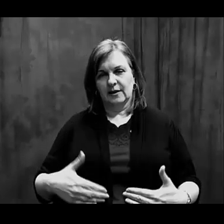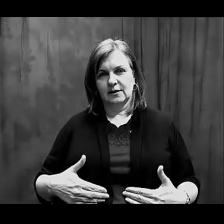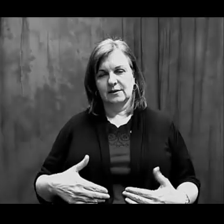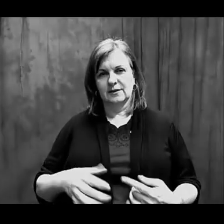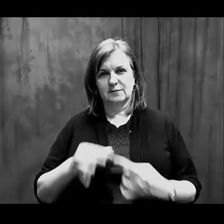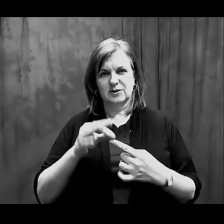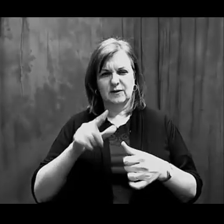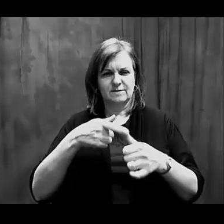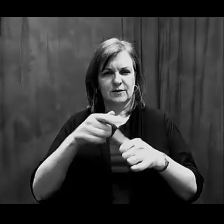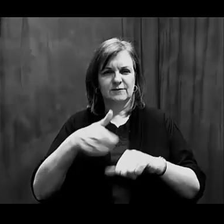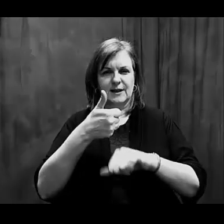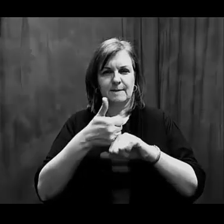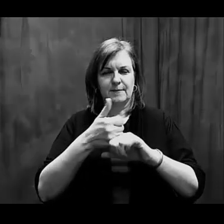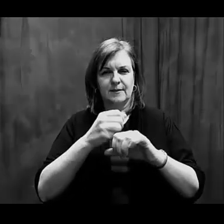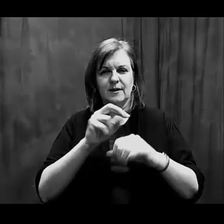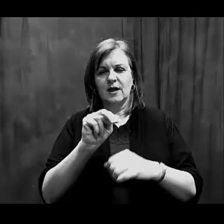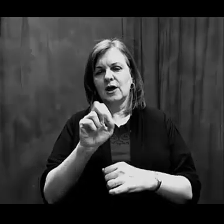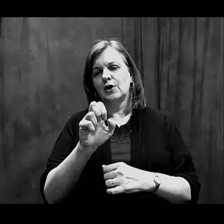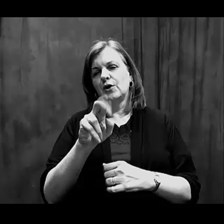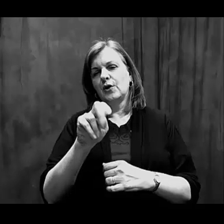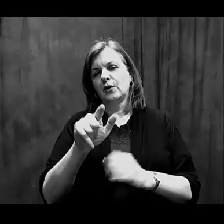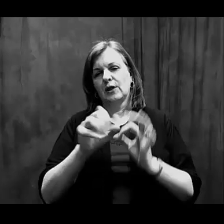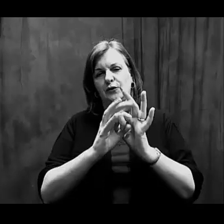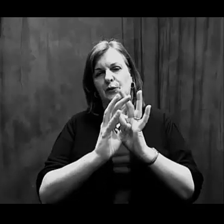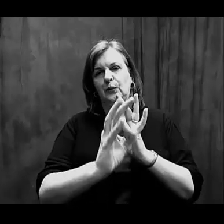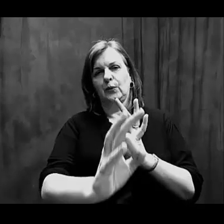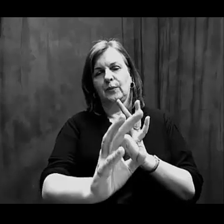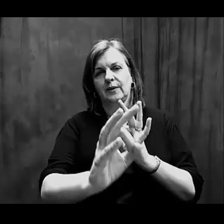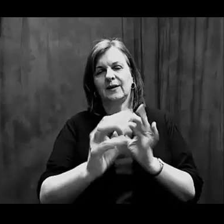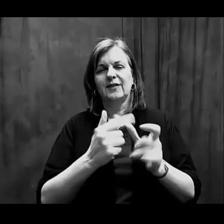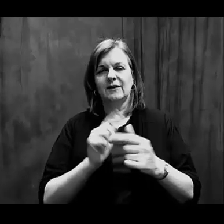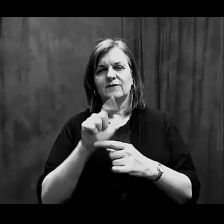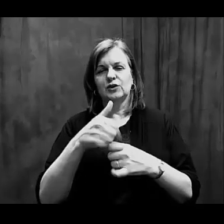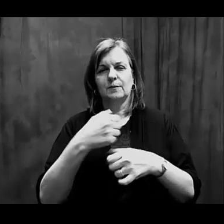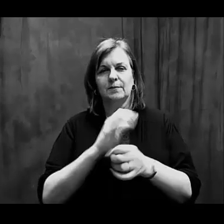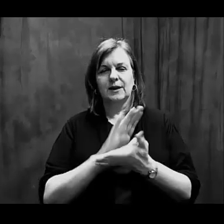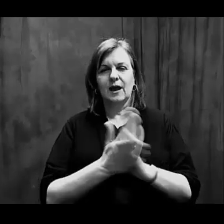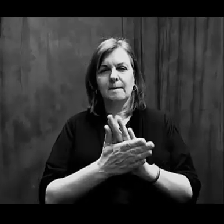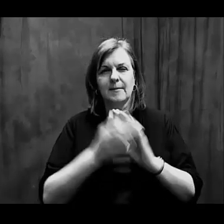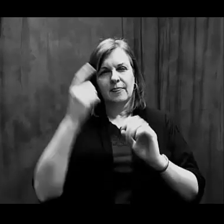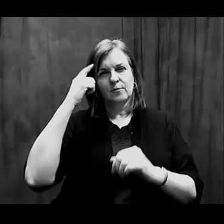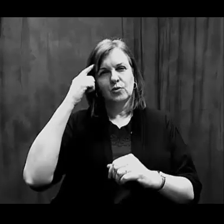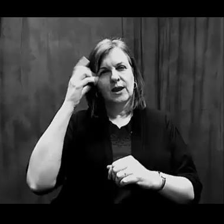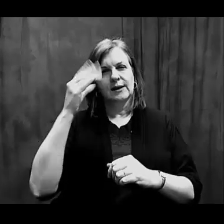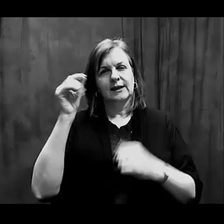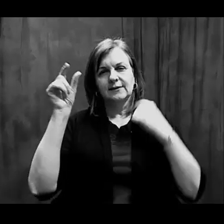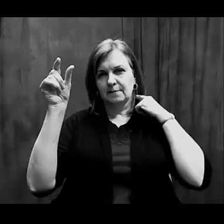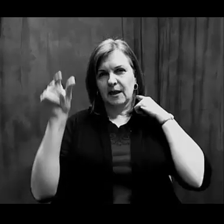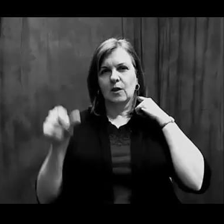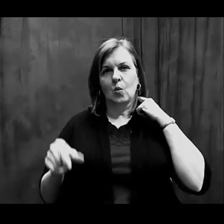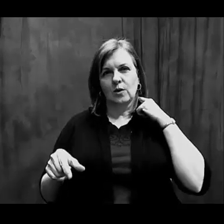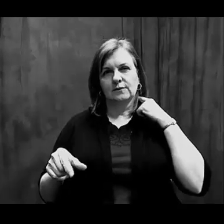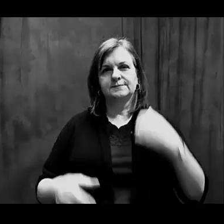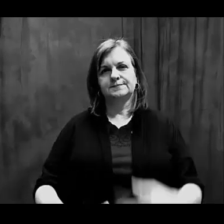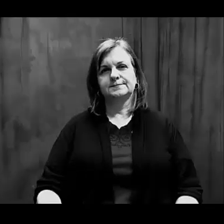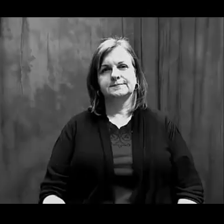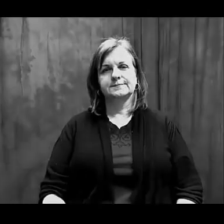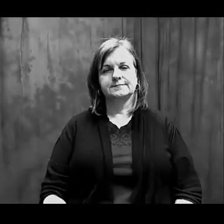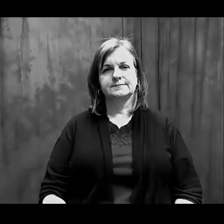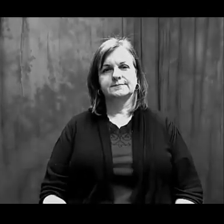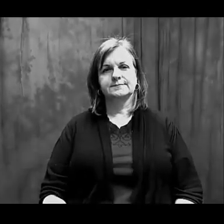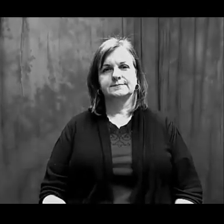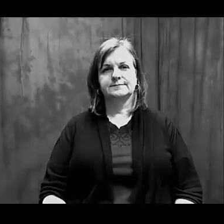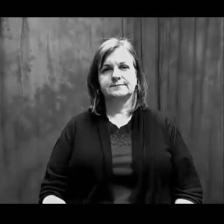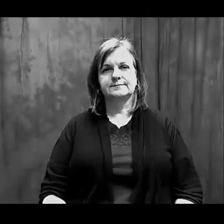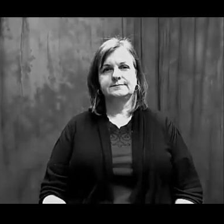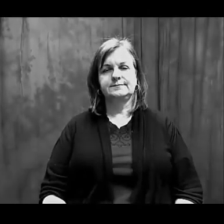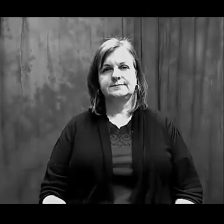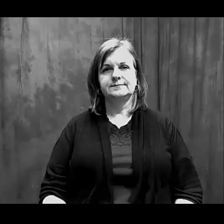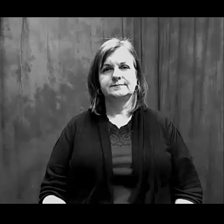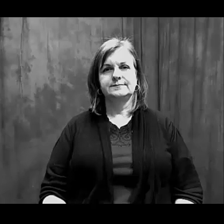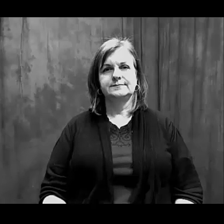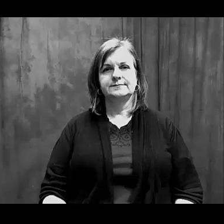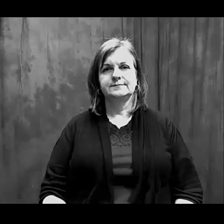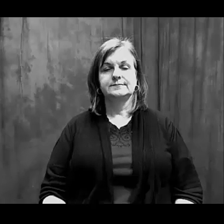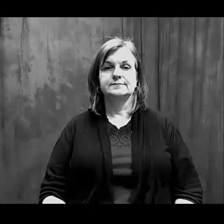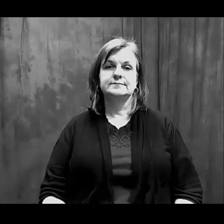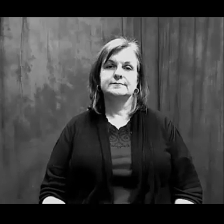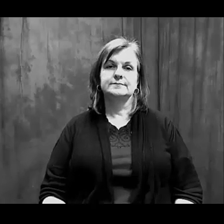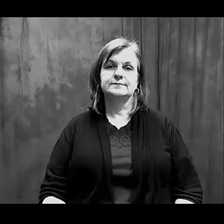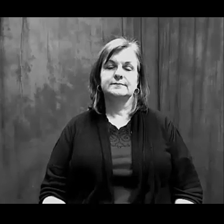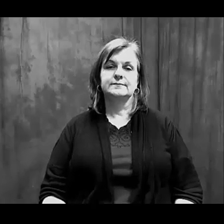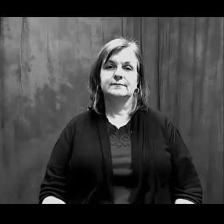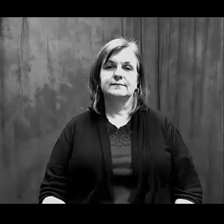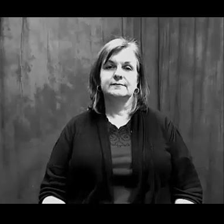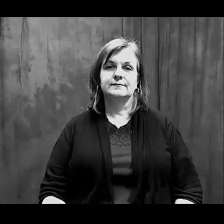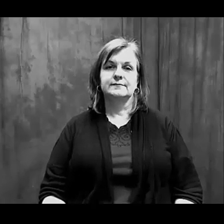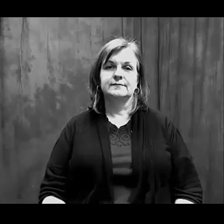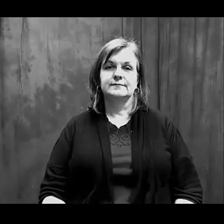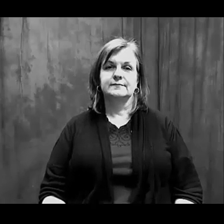the formation of the neural tube to eventually form your brain and spinal cord